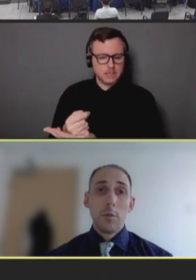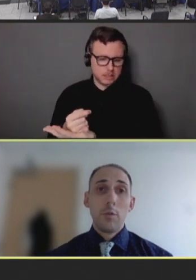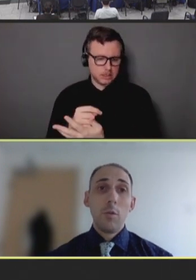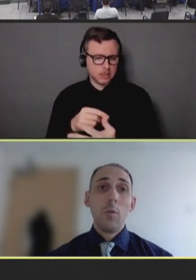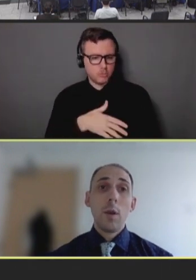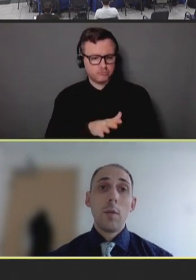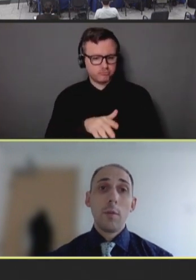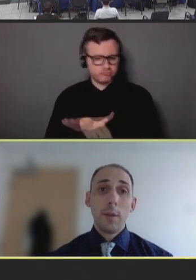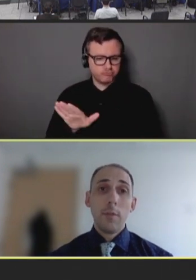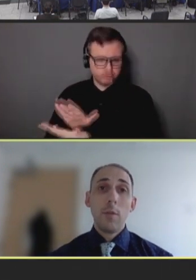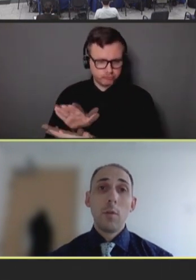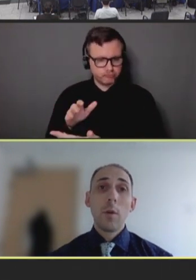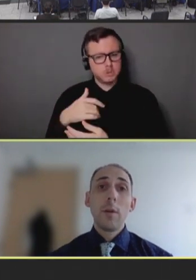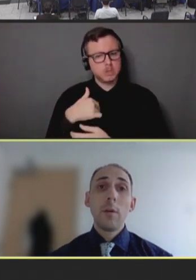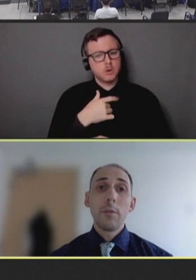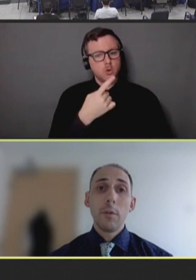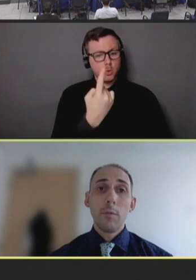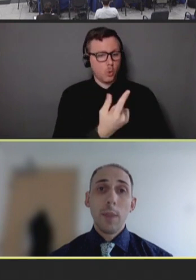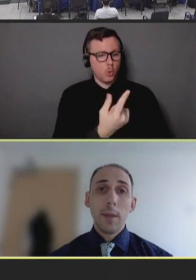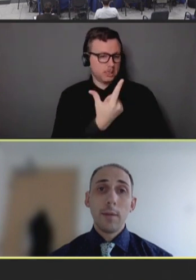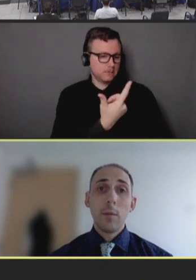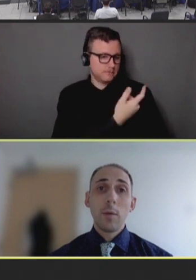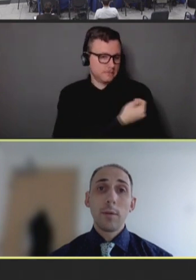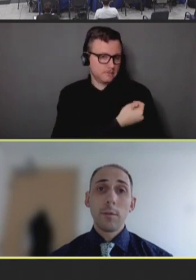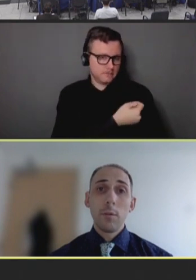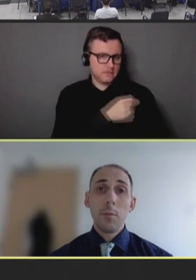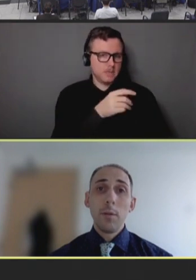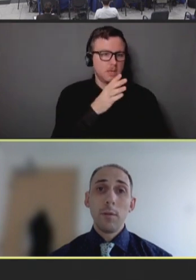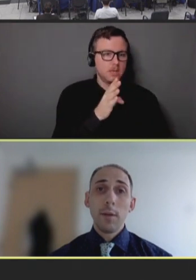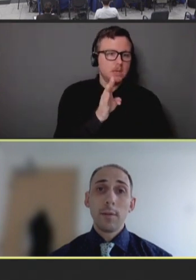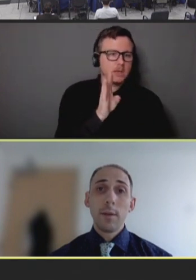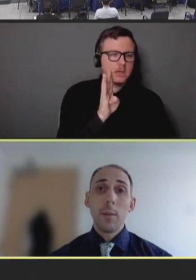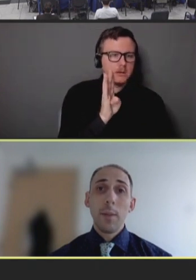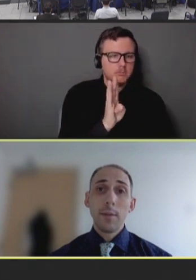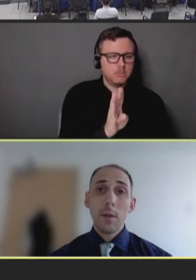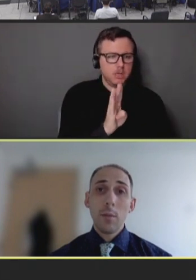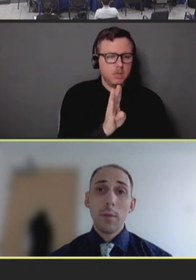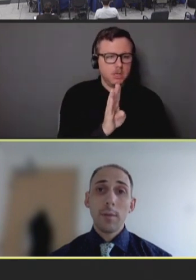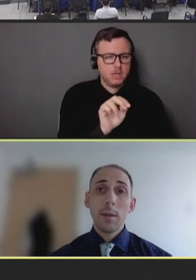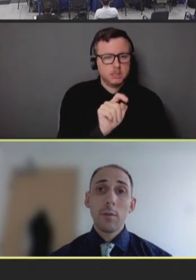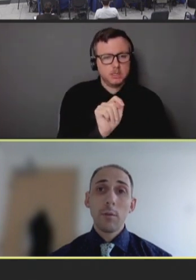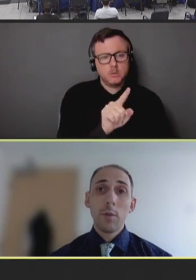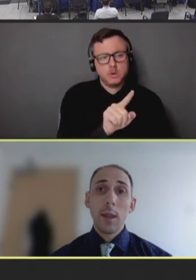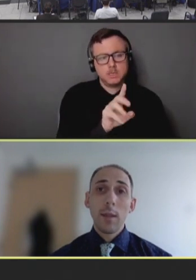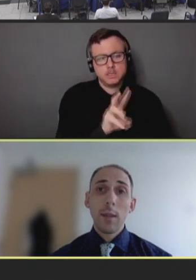to receive either one dose of the BNT162b2 vaccine at baseline with the second dose 28